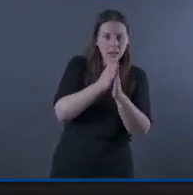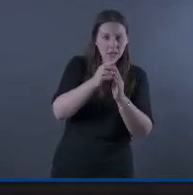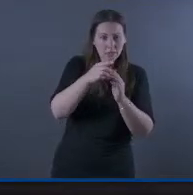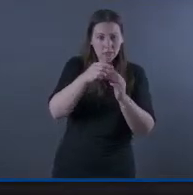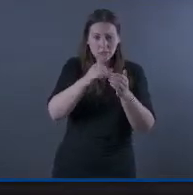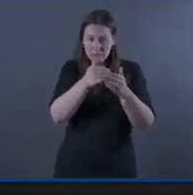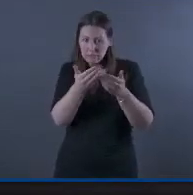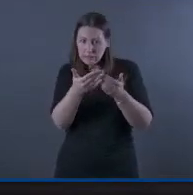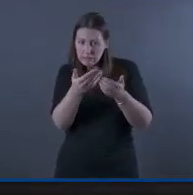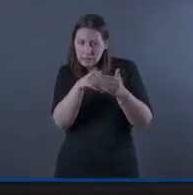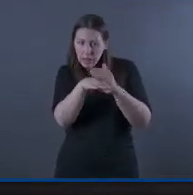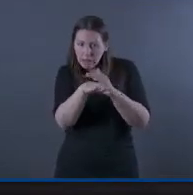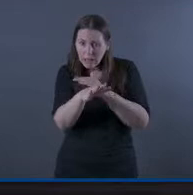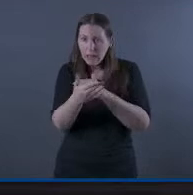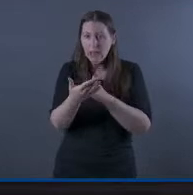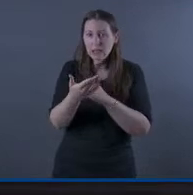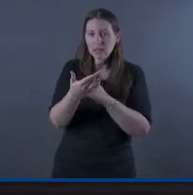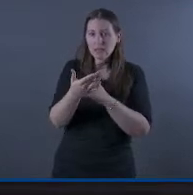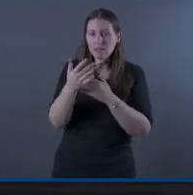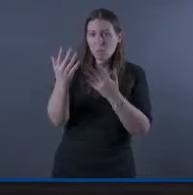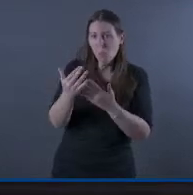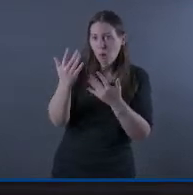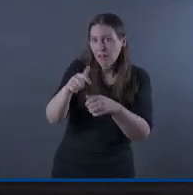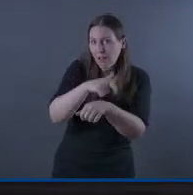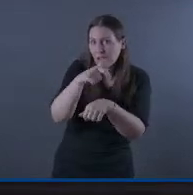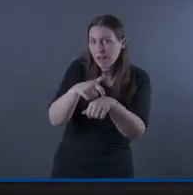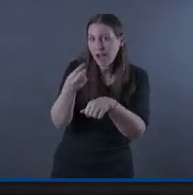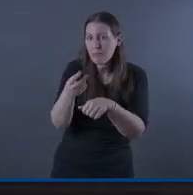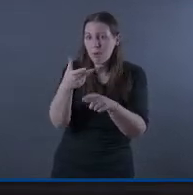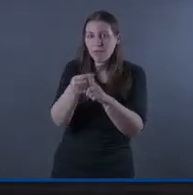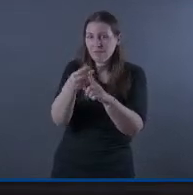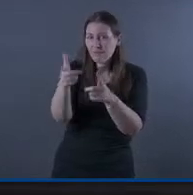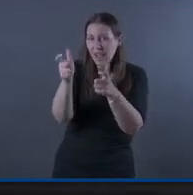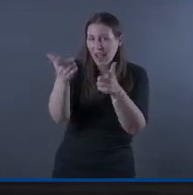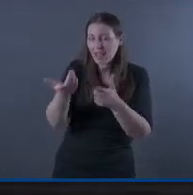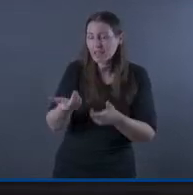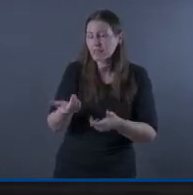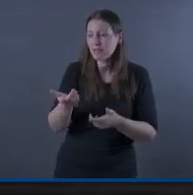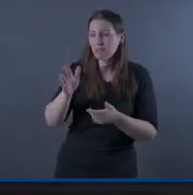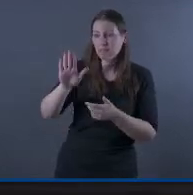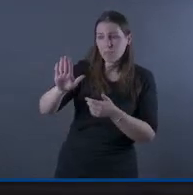Was it, how was their experience and did they have any recommendations for us?